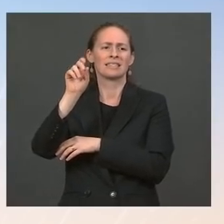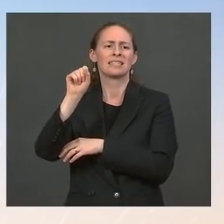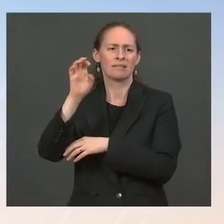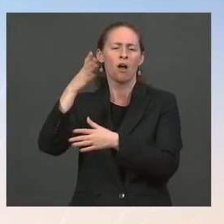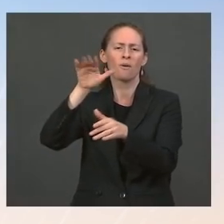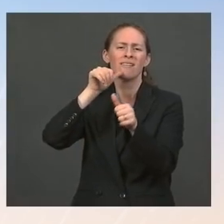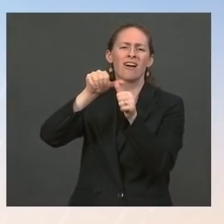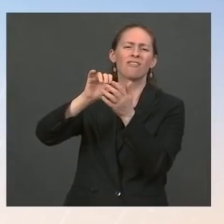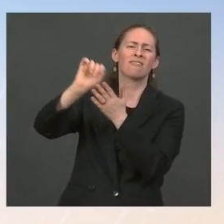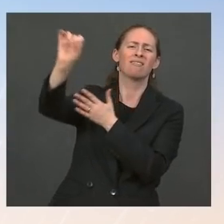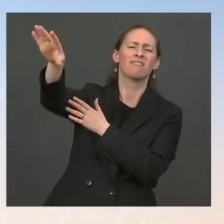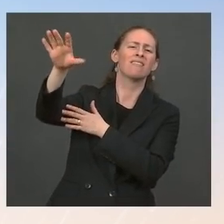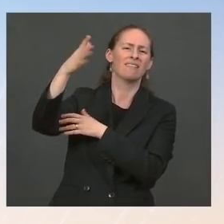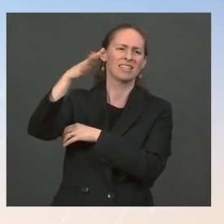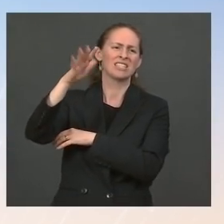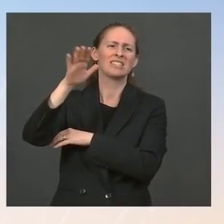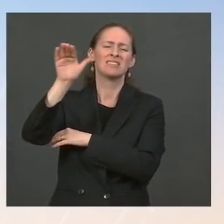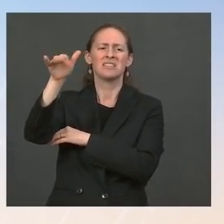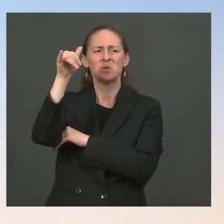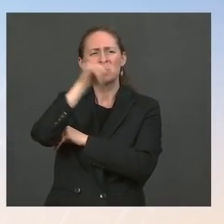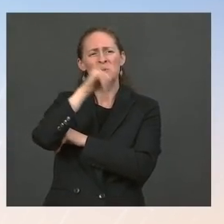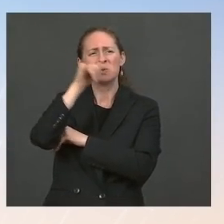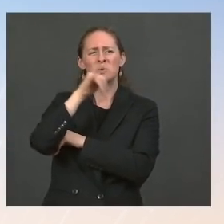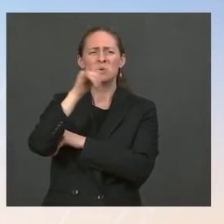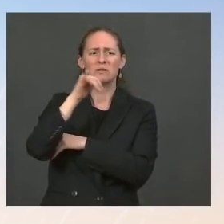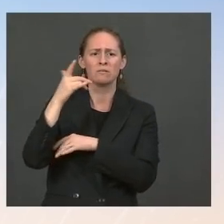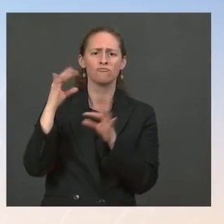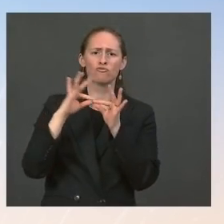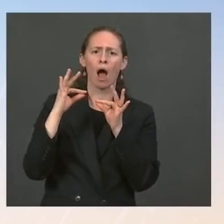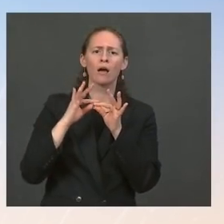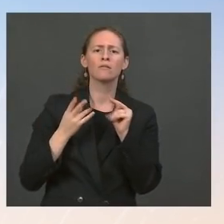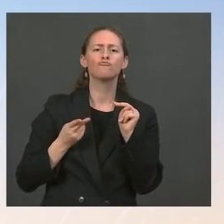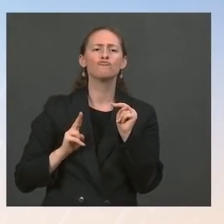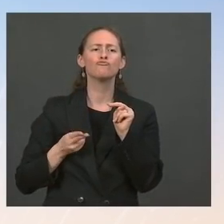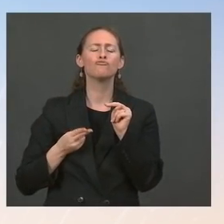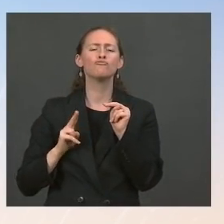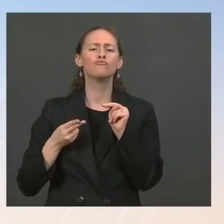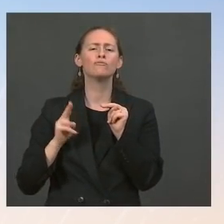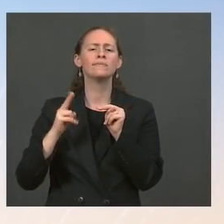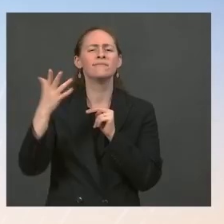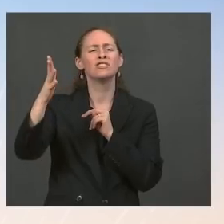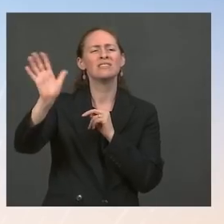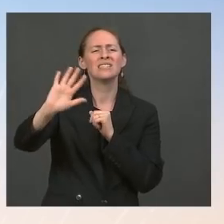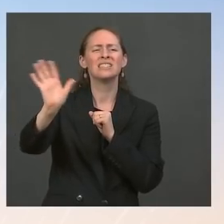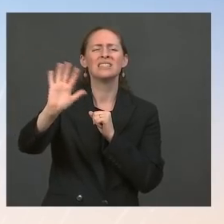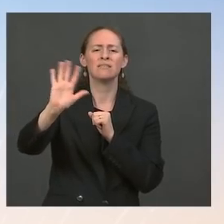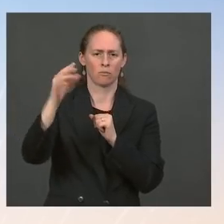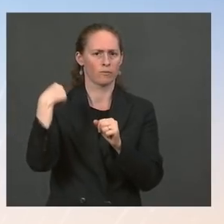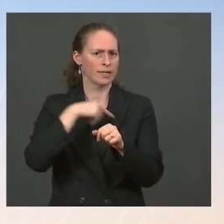or they've said they would take up and they will -- they will, of course, be the lead on that, but that's something we also watch closely. The Press: And just a last quick one: